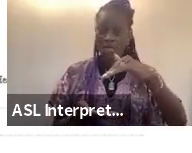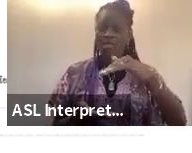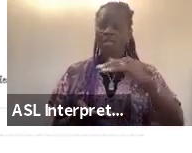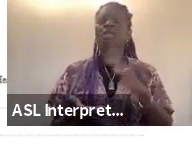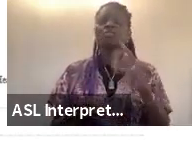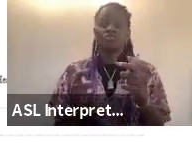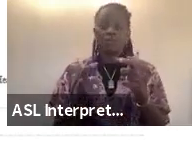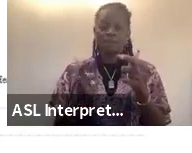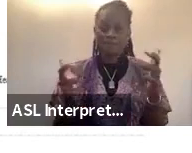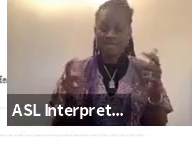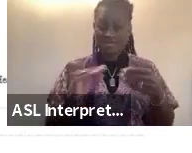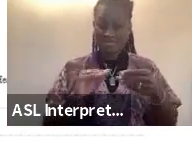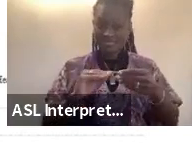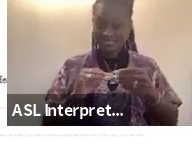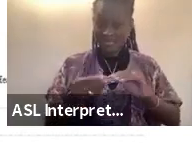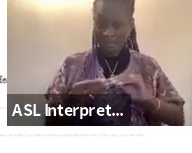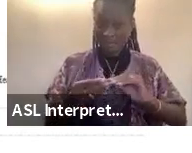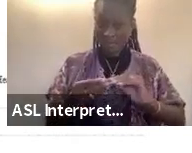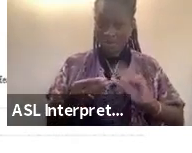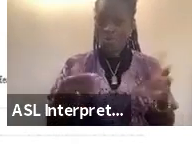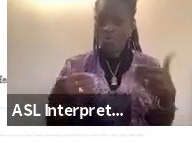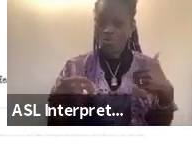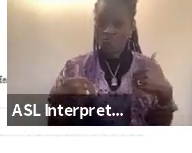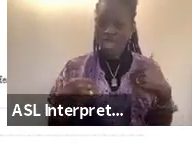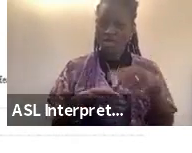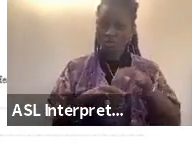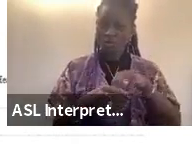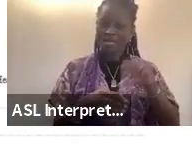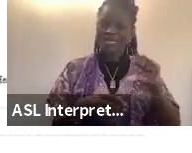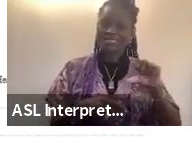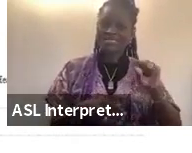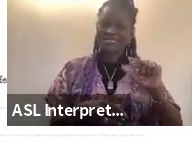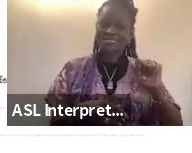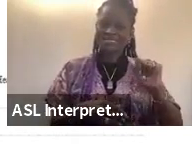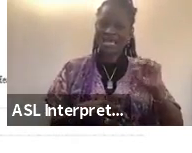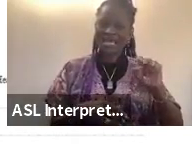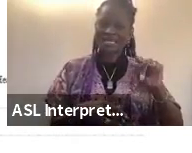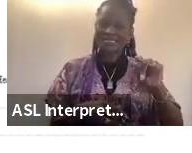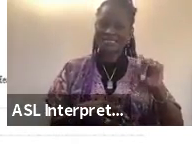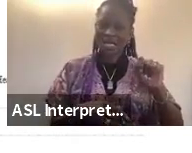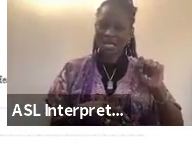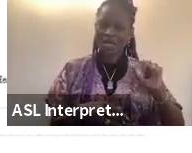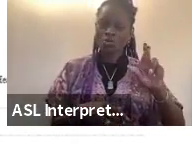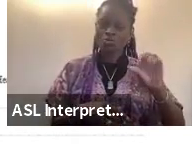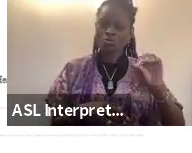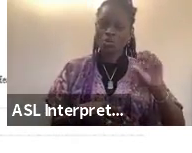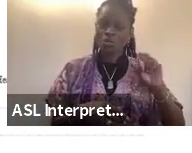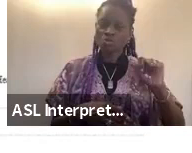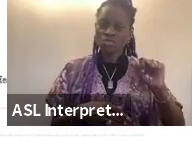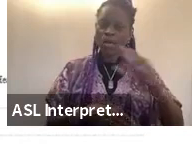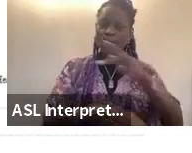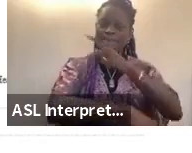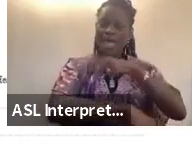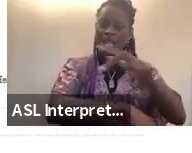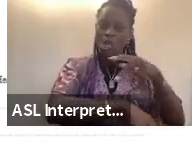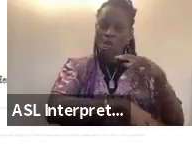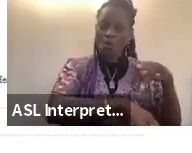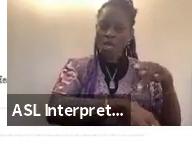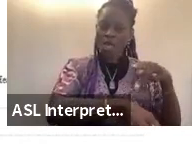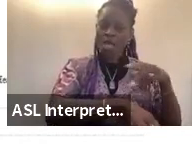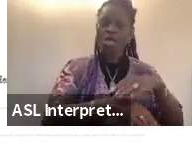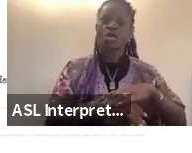observed in the past 60 days were in Santa Rosa, Petaluma, Ronald, park, and Sonoma.